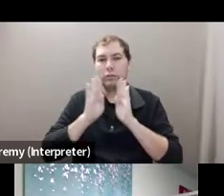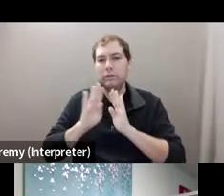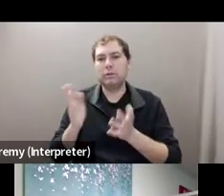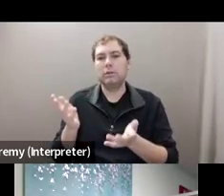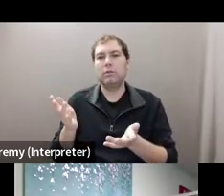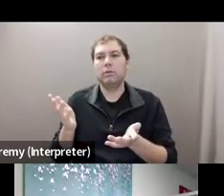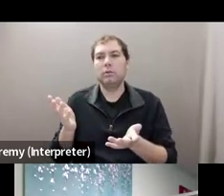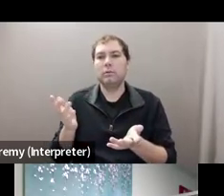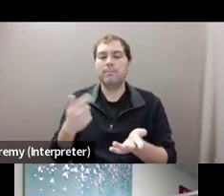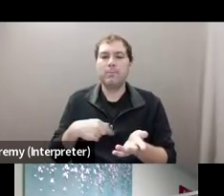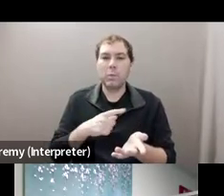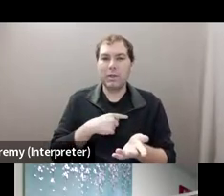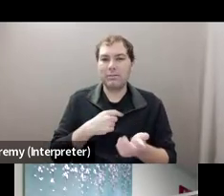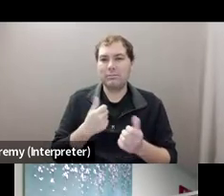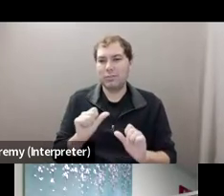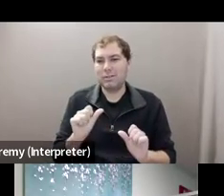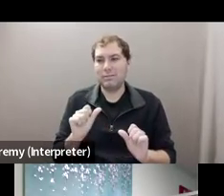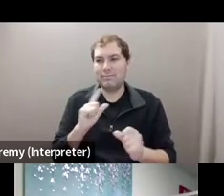Maria Cordova: we, we try to do like what that was saying.